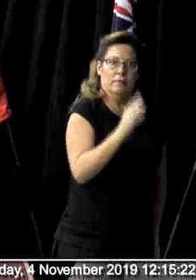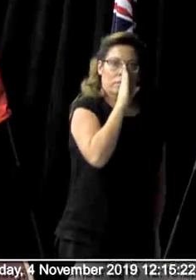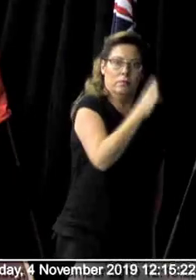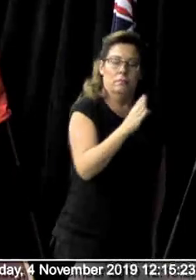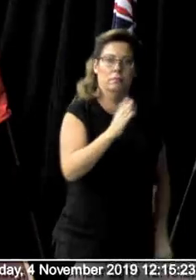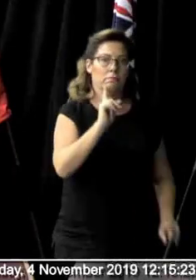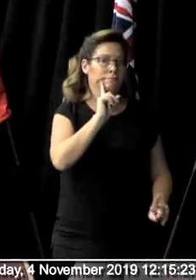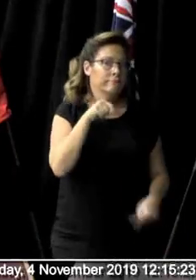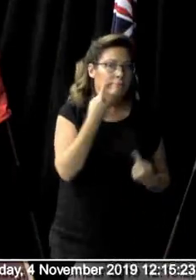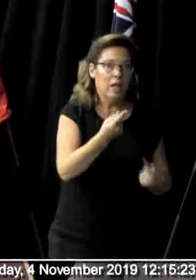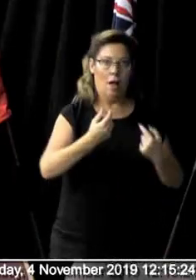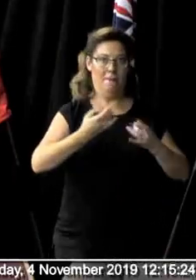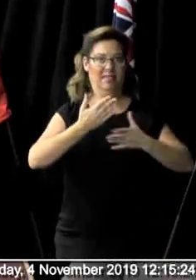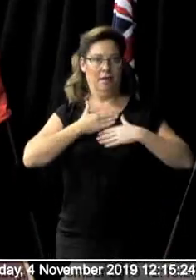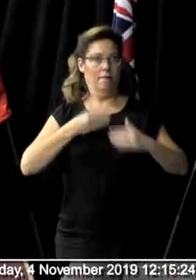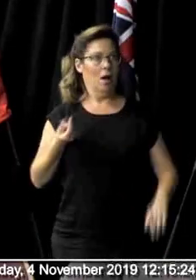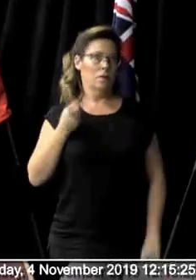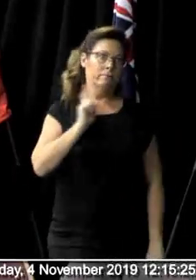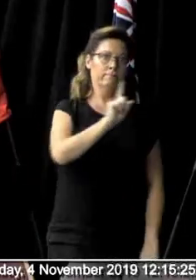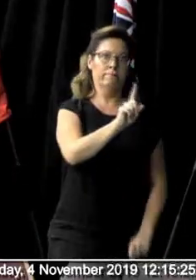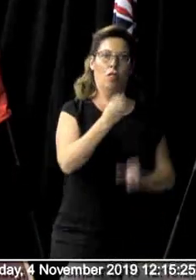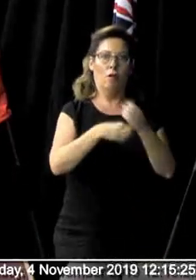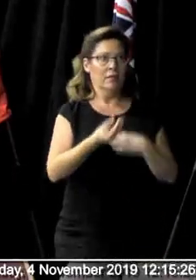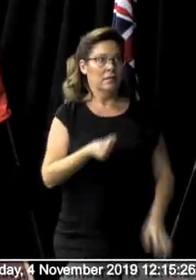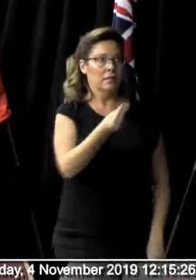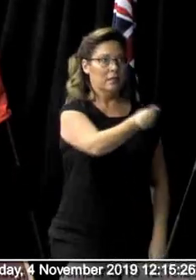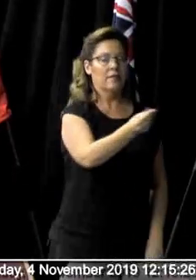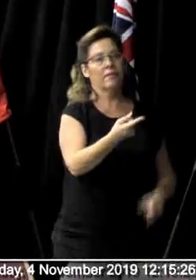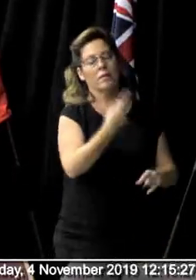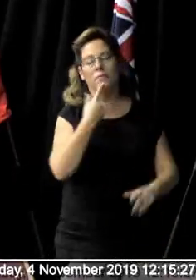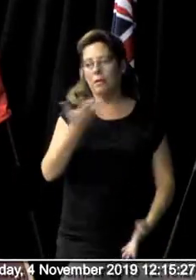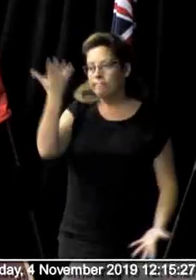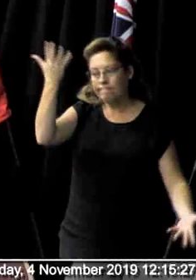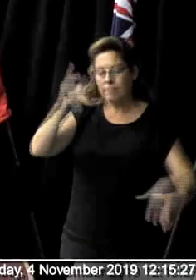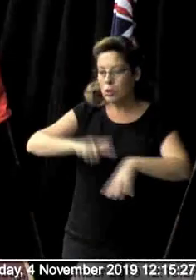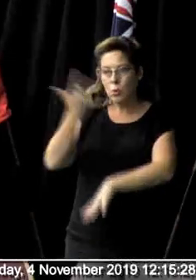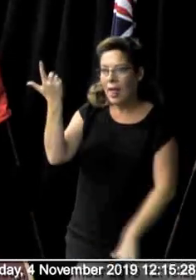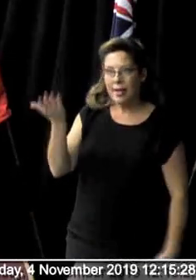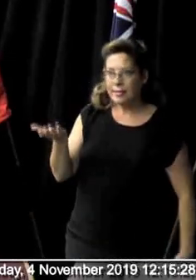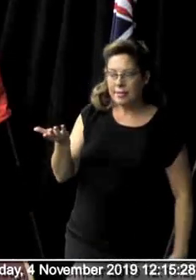I would deliver them to the office myself. And did that mean that your daughter was or was not able